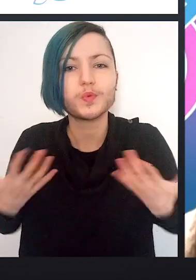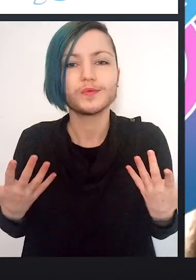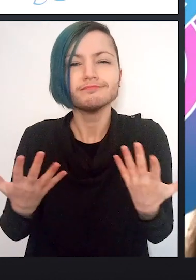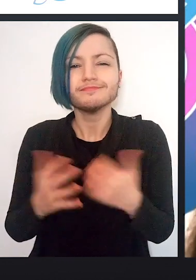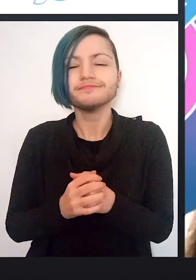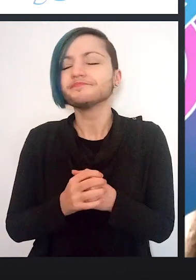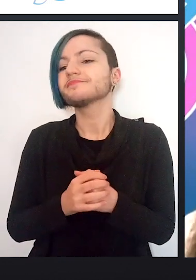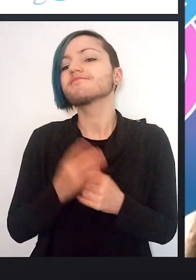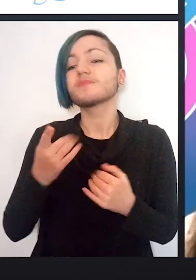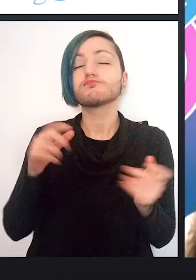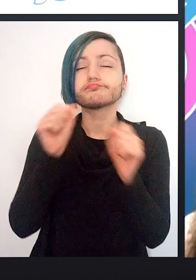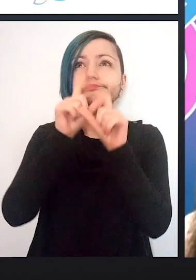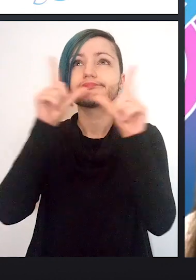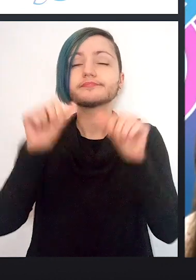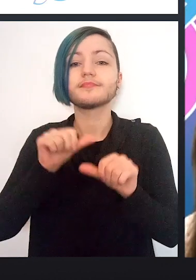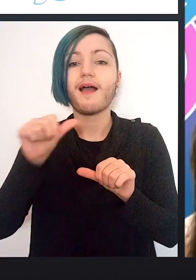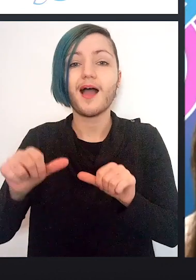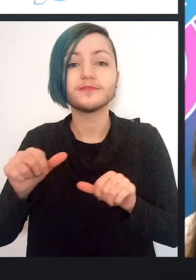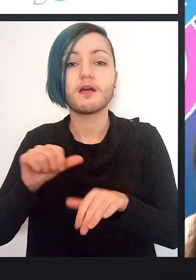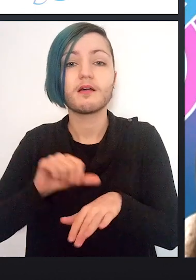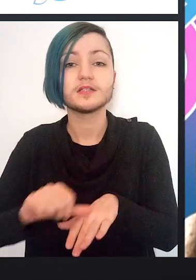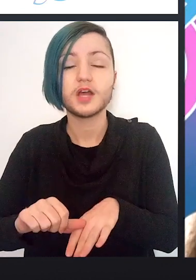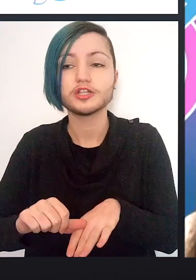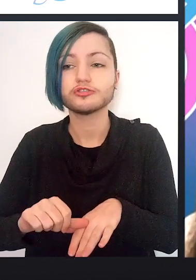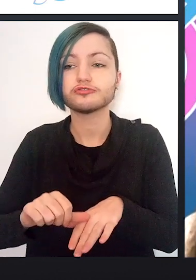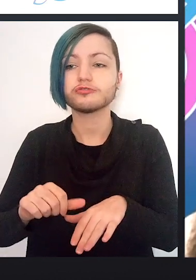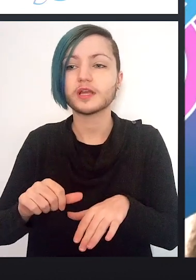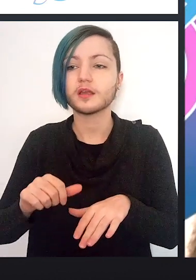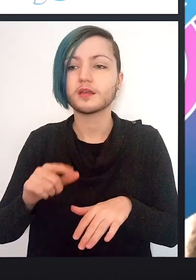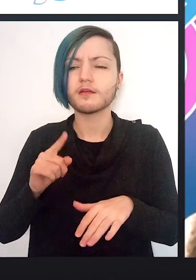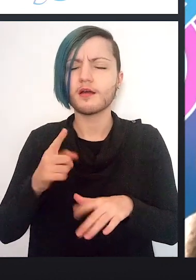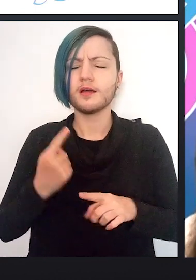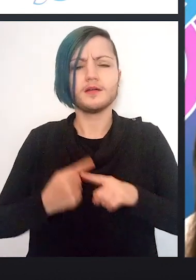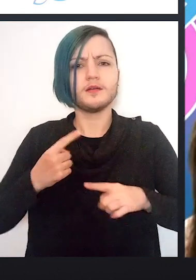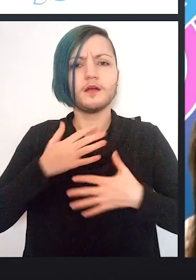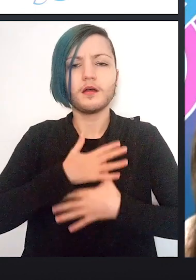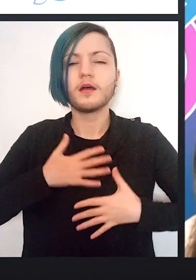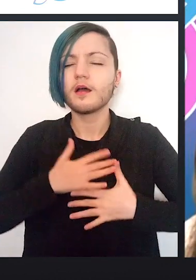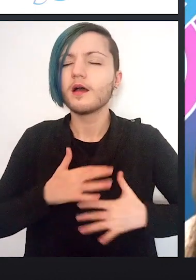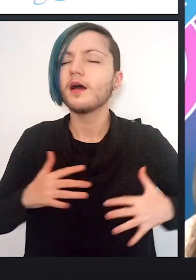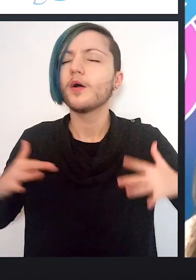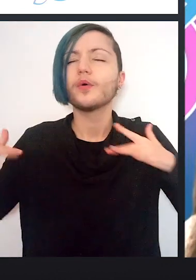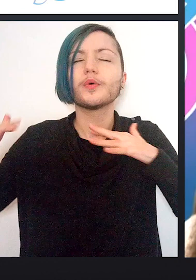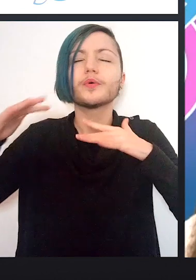And when I woke up from the surgery I was in this incredible state of euphoria